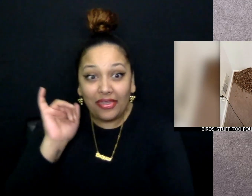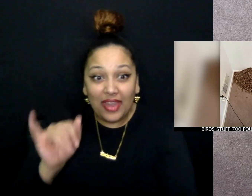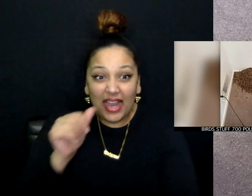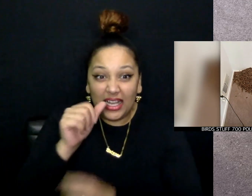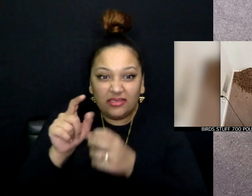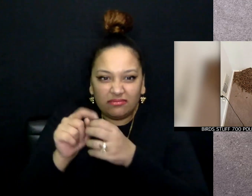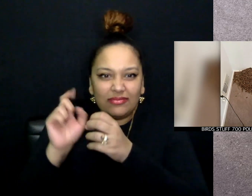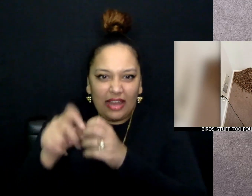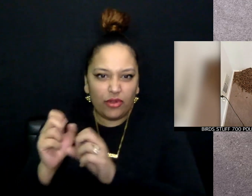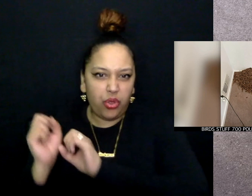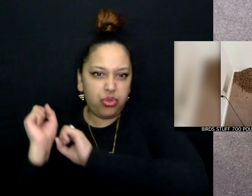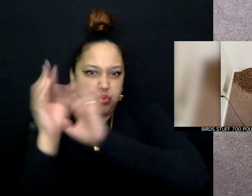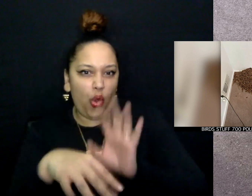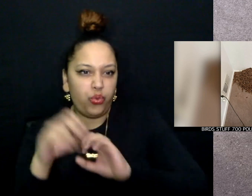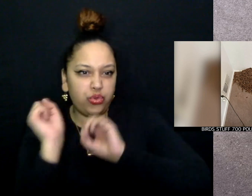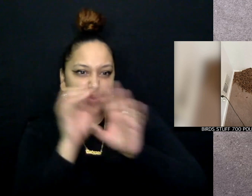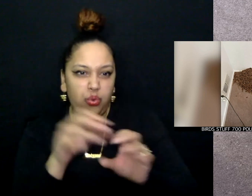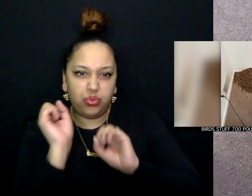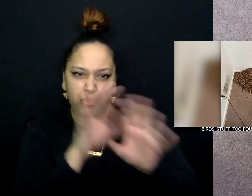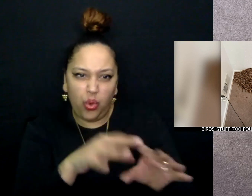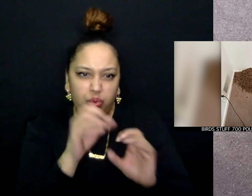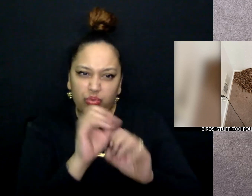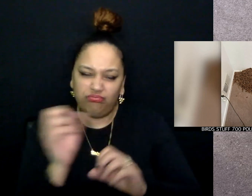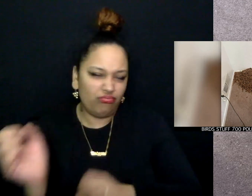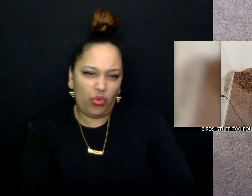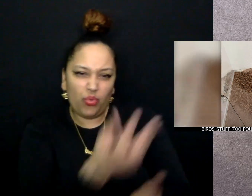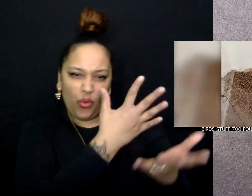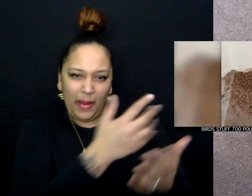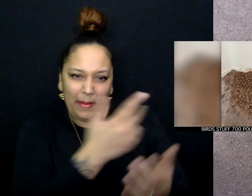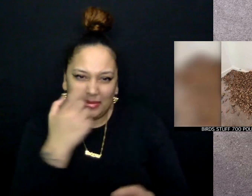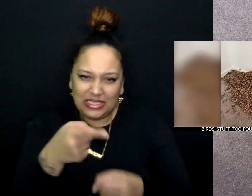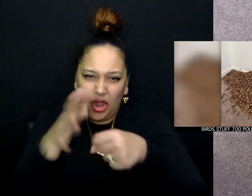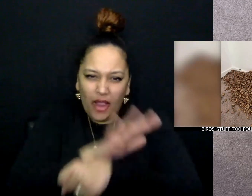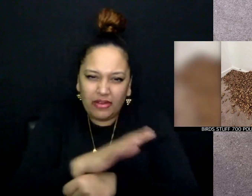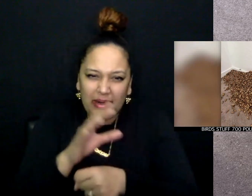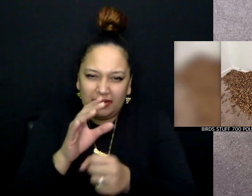of three kittens from the Las Vegas. animal foundation